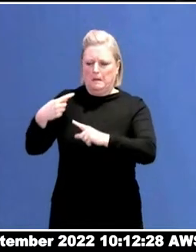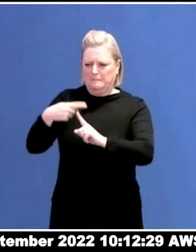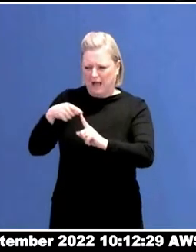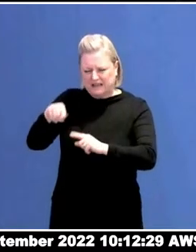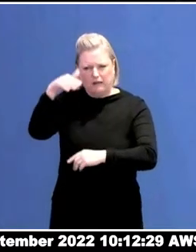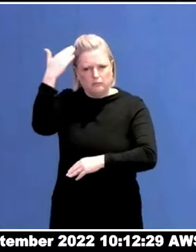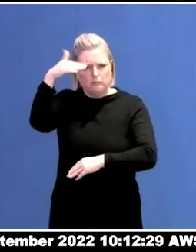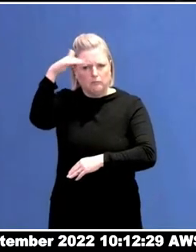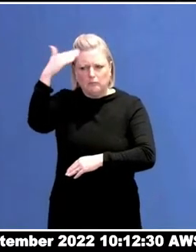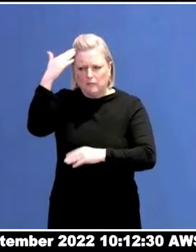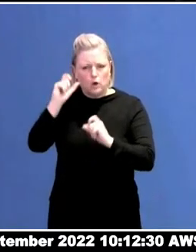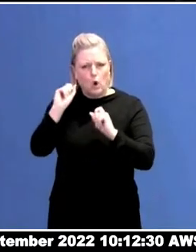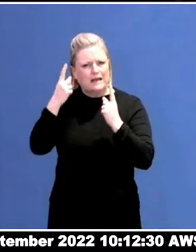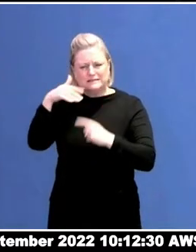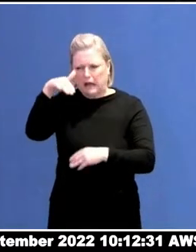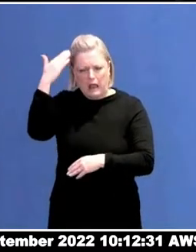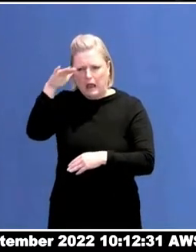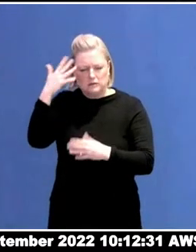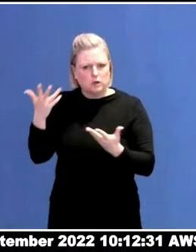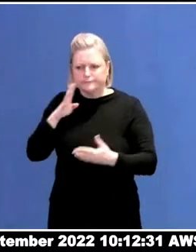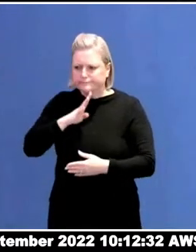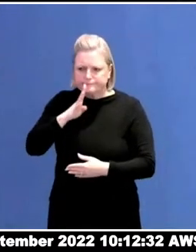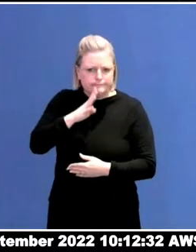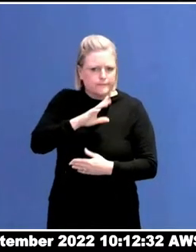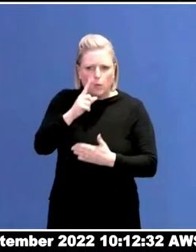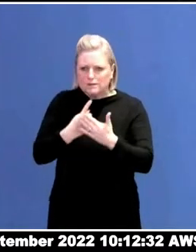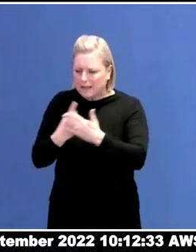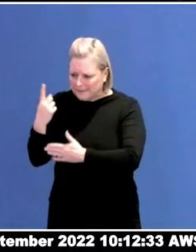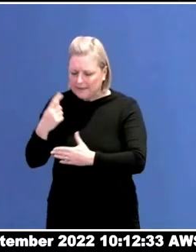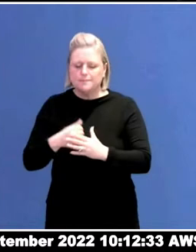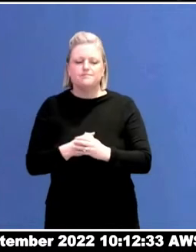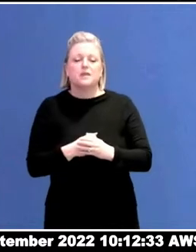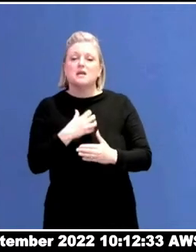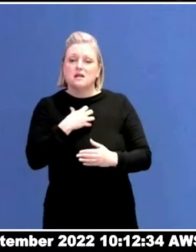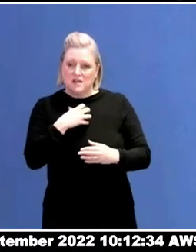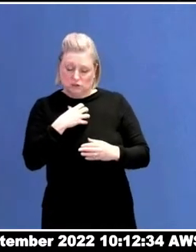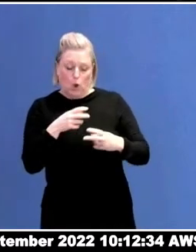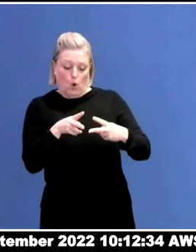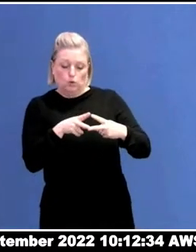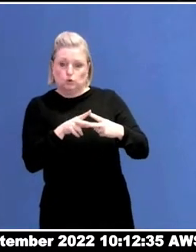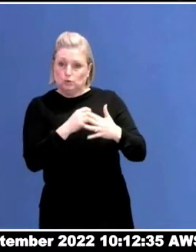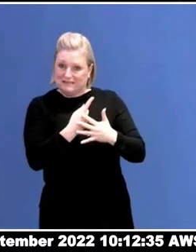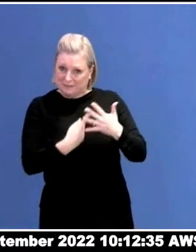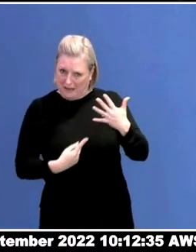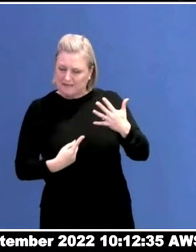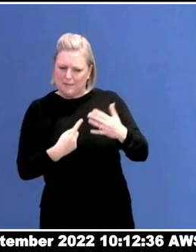without the medication. MR GRIFFIN: In addition to his conditions, Aaron was physically quite small? TERRY: Yes.